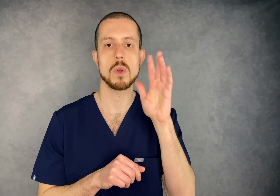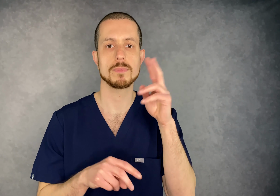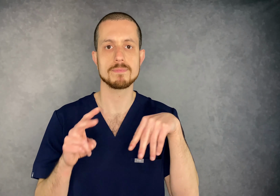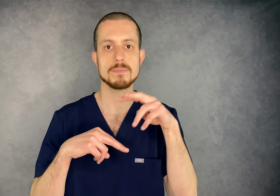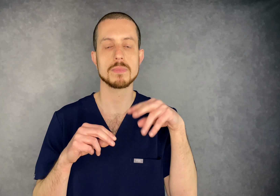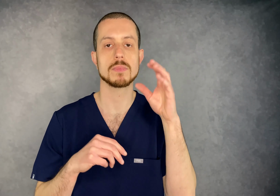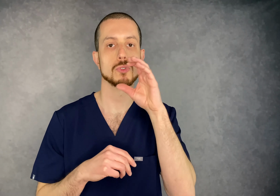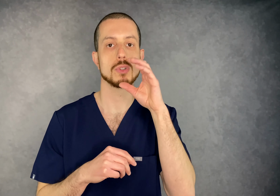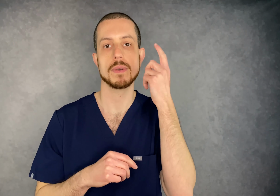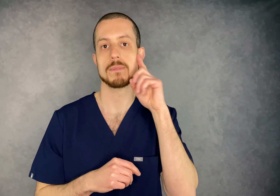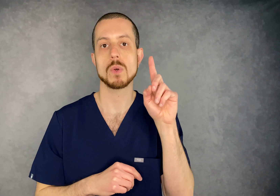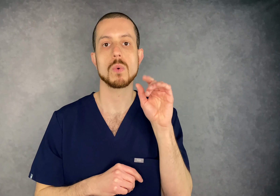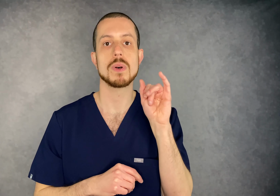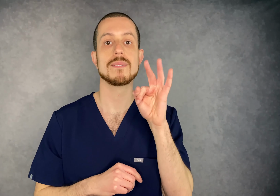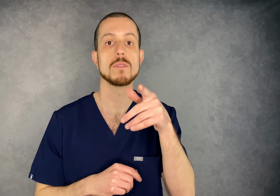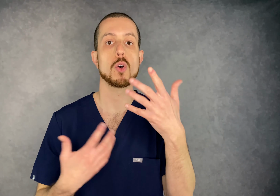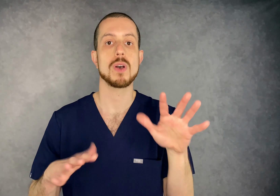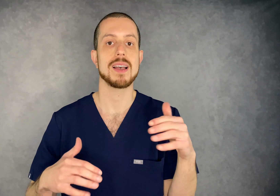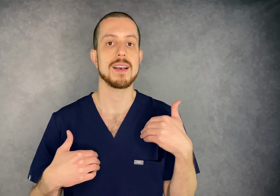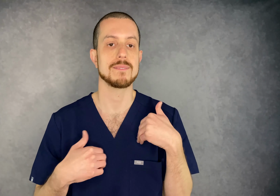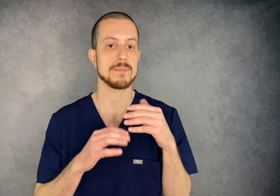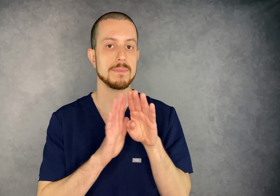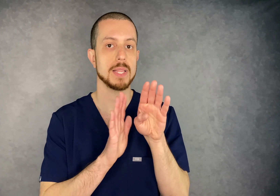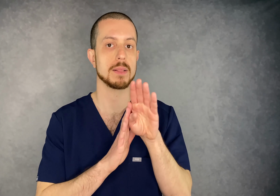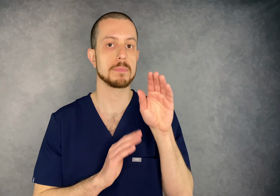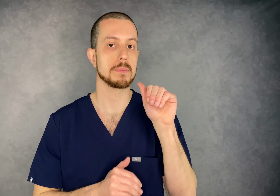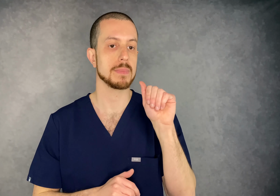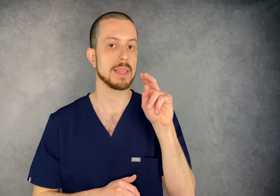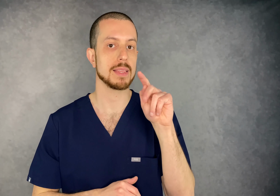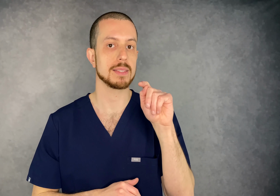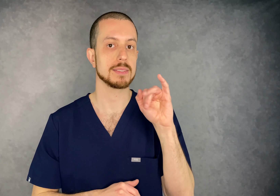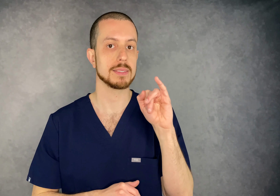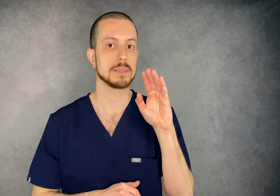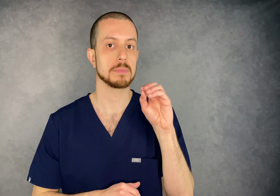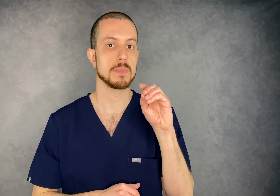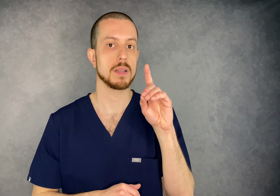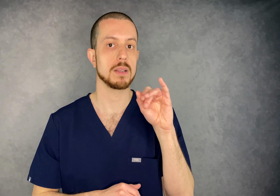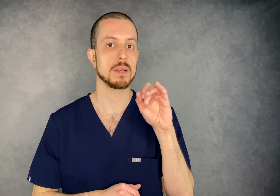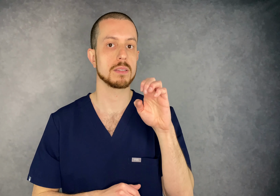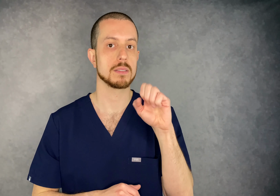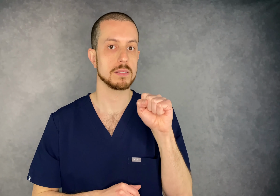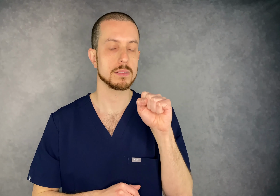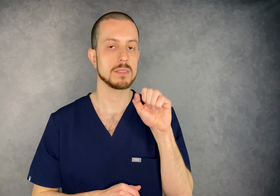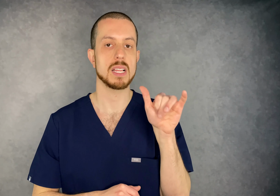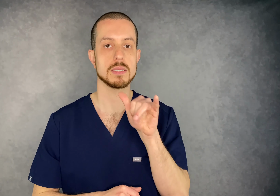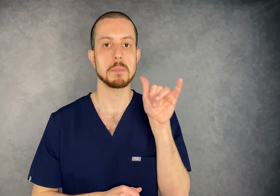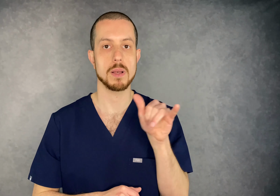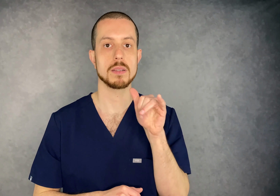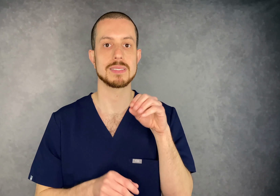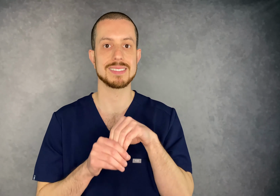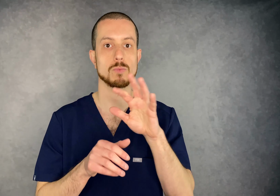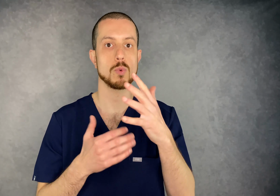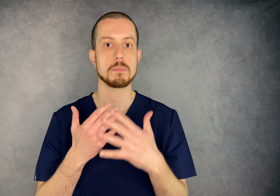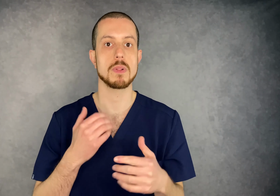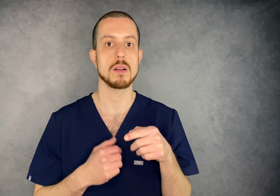The kit will determine if you've already developed antibodies in your blood.